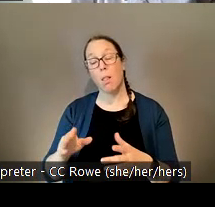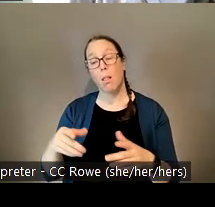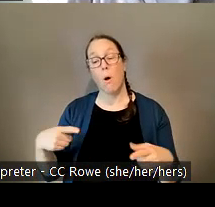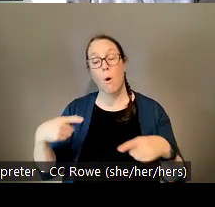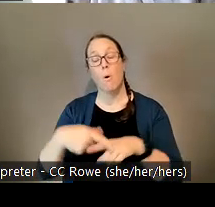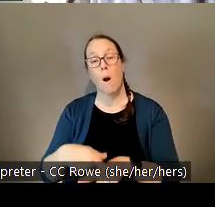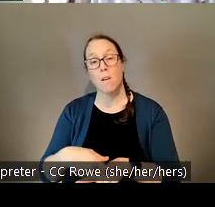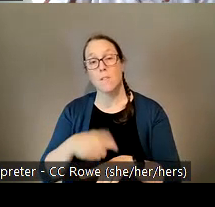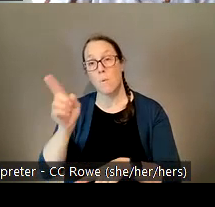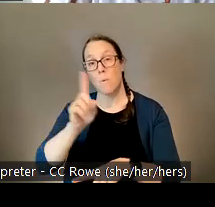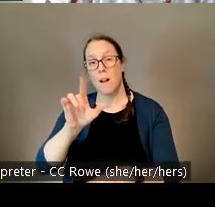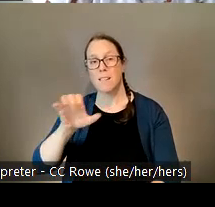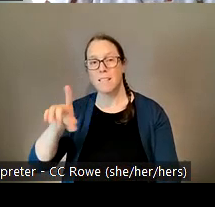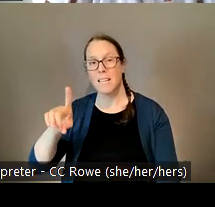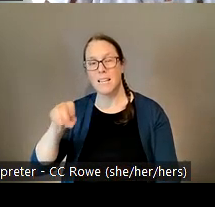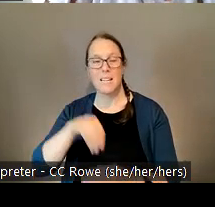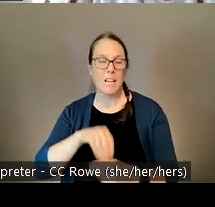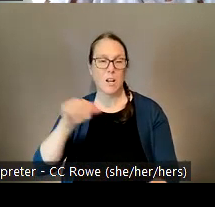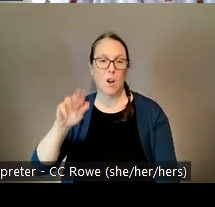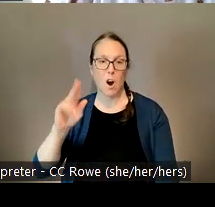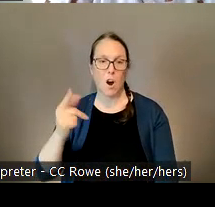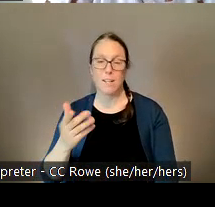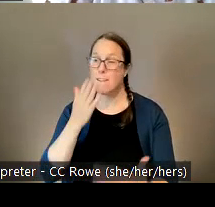So thanks to Kate and Hannah, and everyone else at the Kennedy Center.